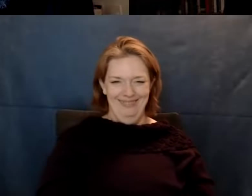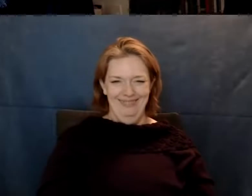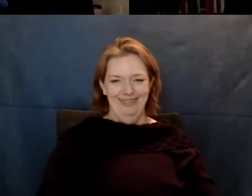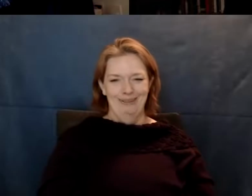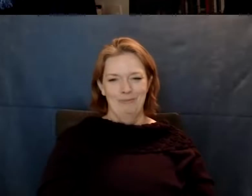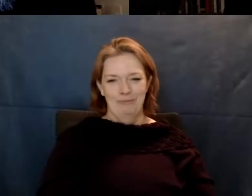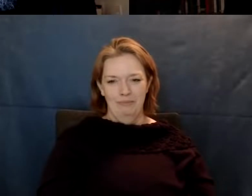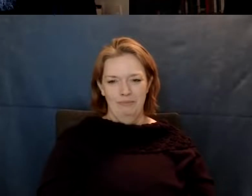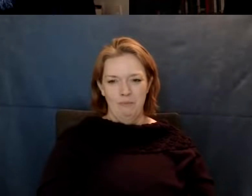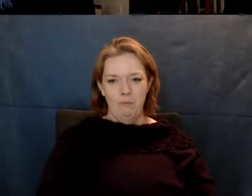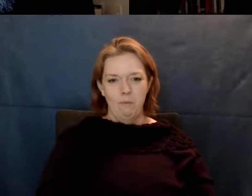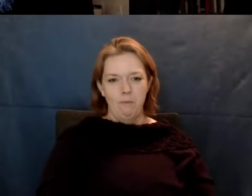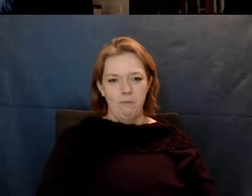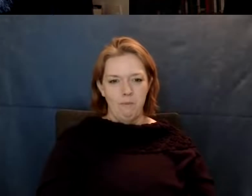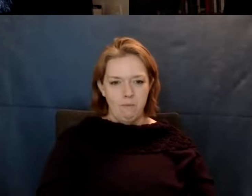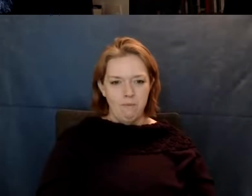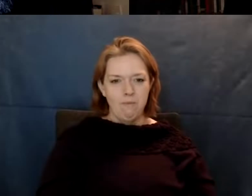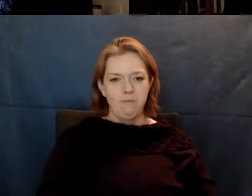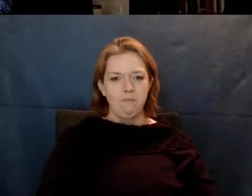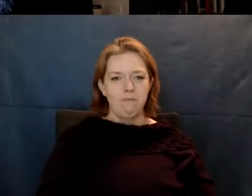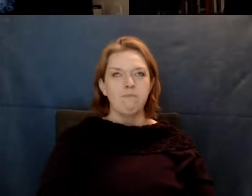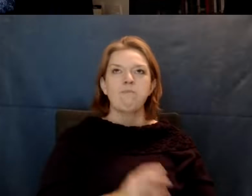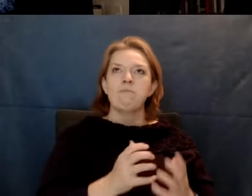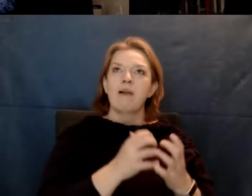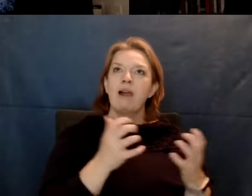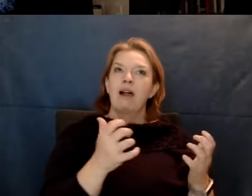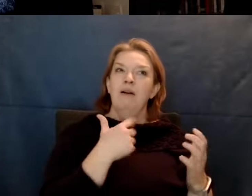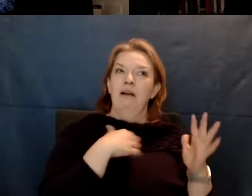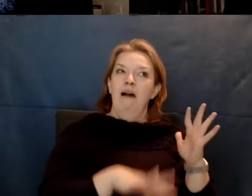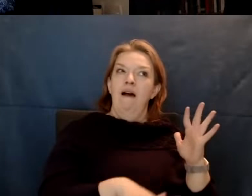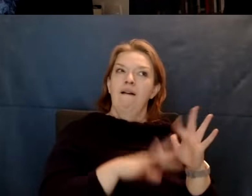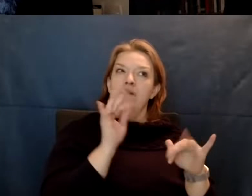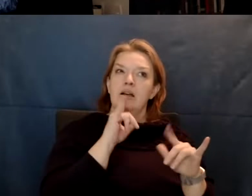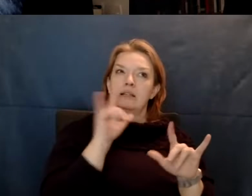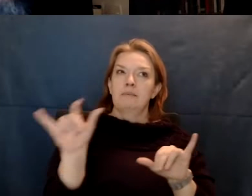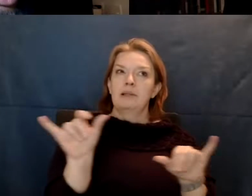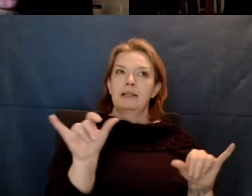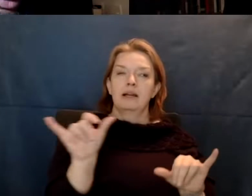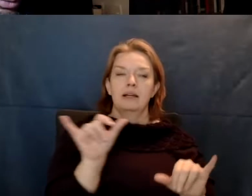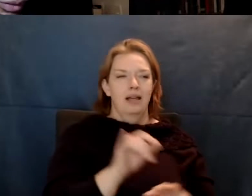How exactly have I found the similarities?